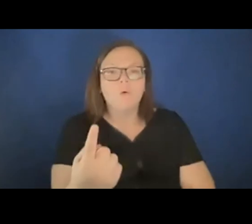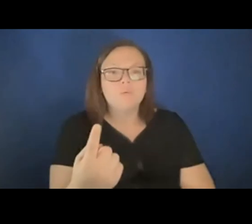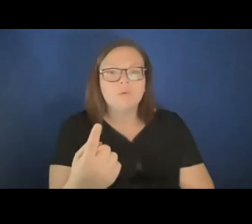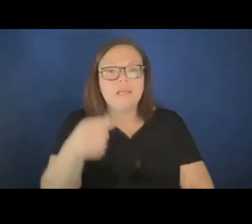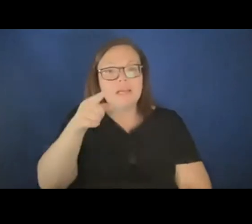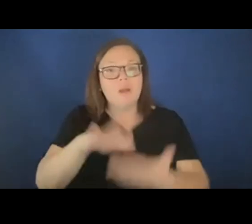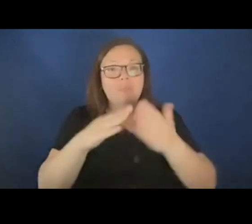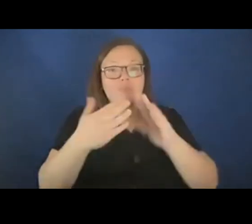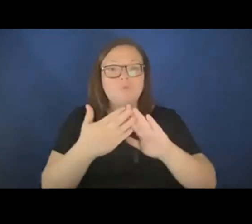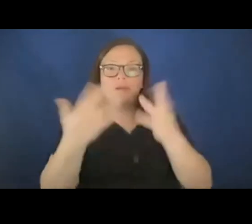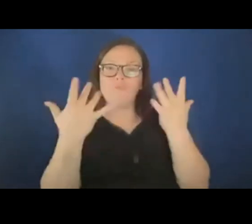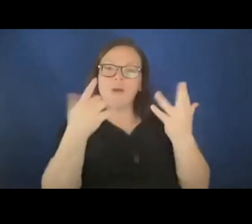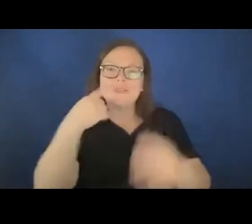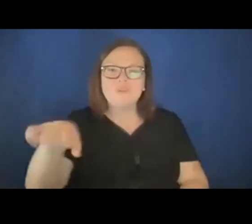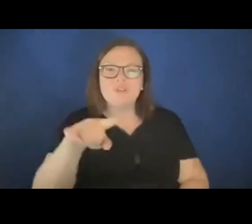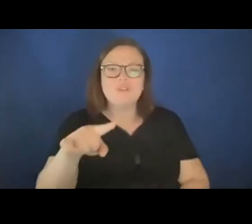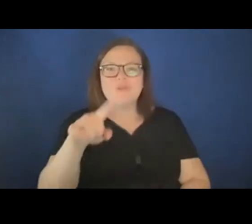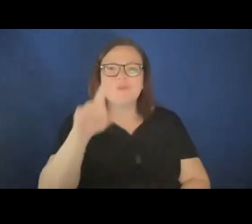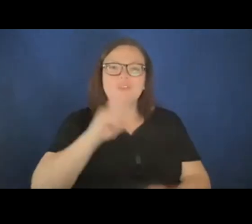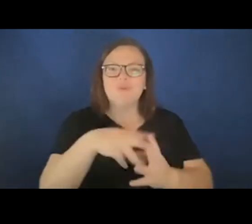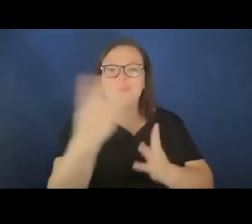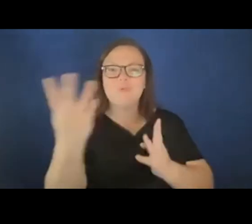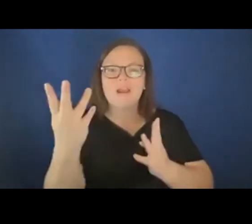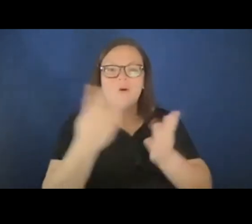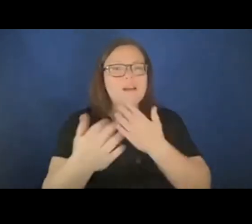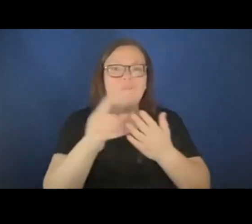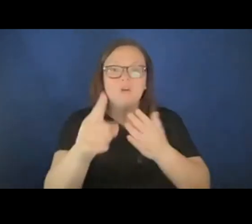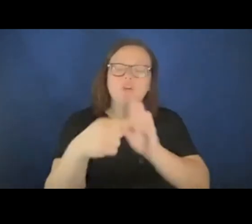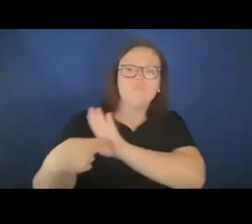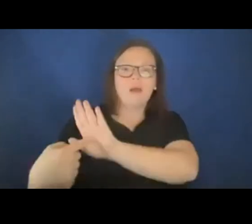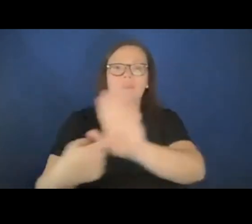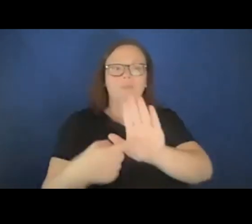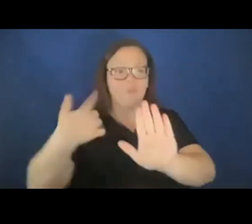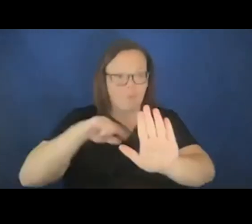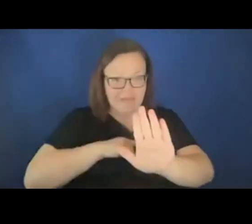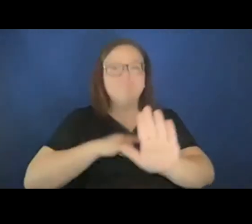Community awaits you, genderqueer. Whenever you come out, we’ll be here. thank